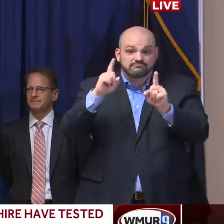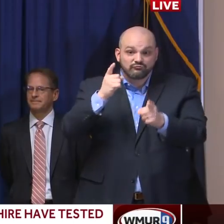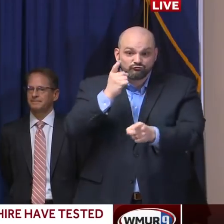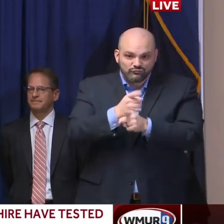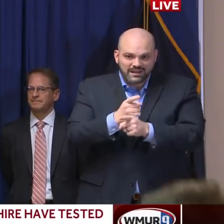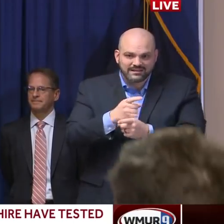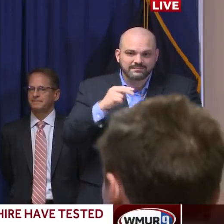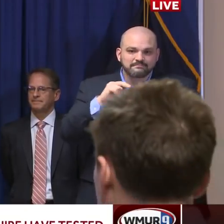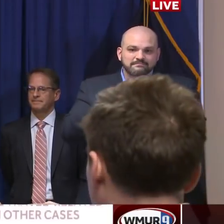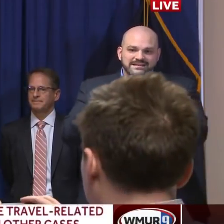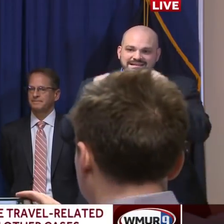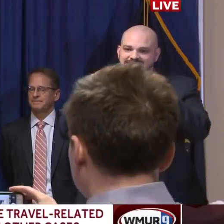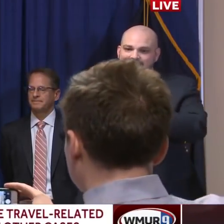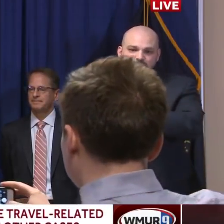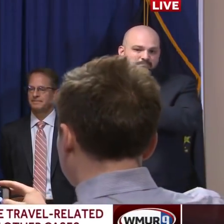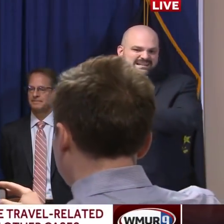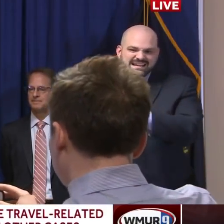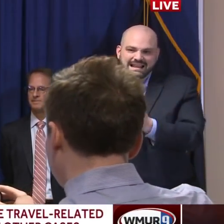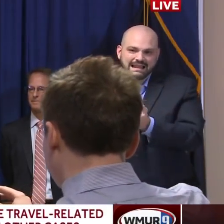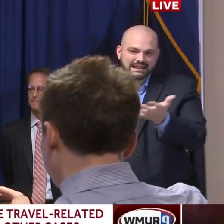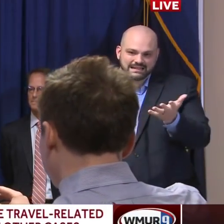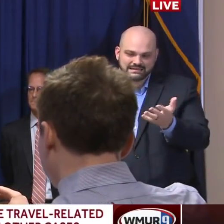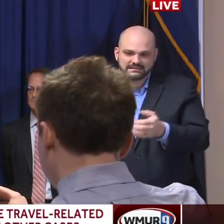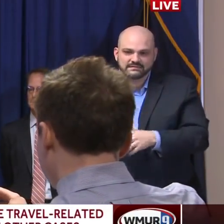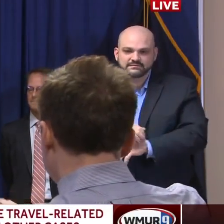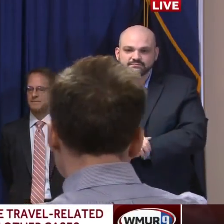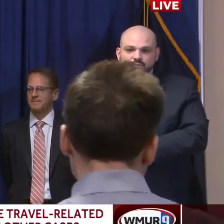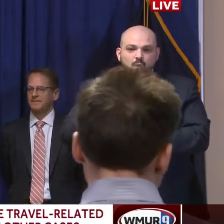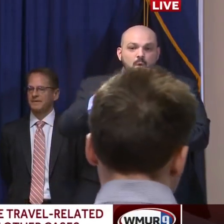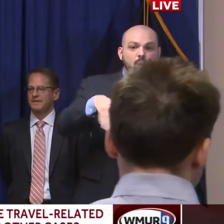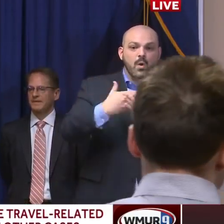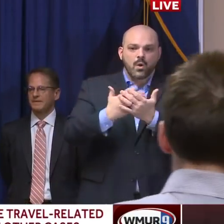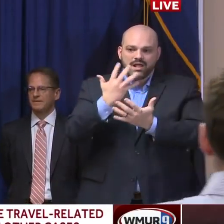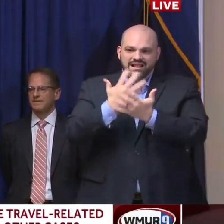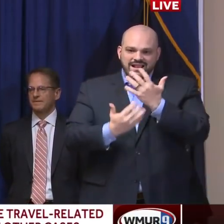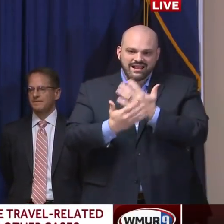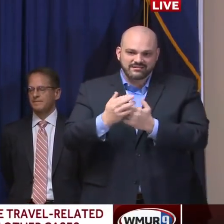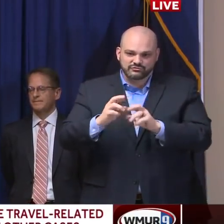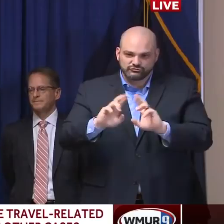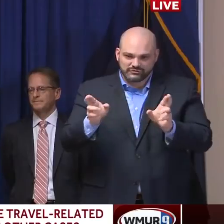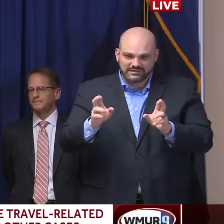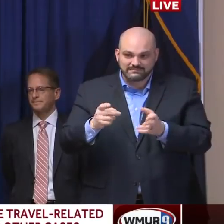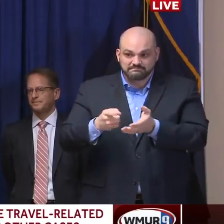COMMUNITY INVOLVEMENT THAT WE CHERISH IN NEW HAMPSHIRE WHEN DONE RIGHT -- THERE IS NOTHING WE CANNOT GET THROUGH.